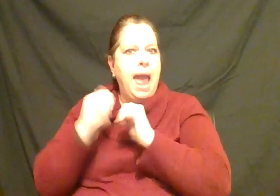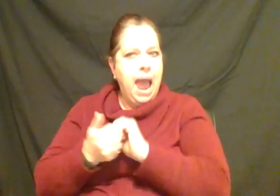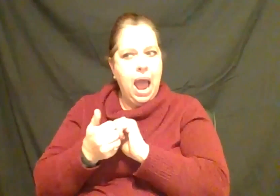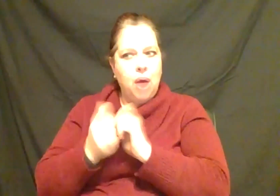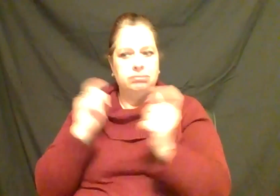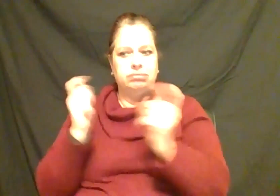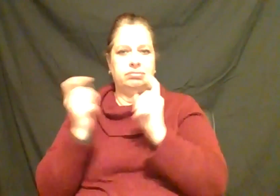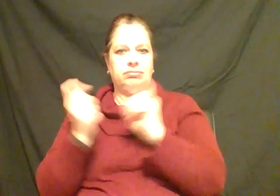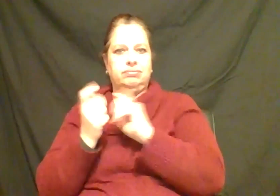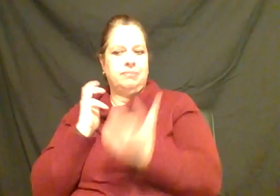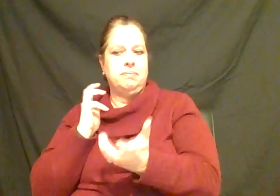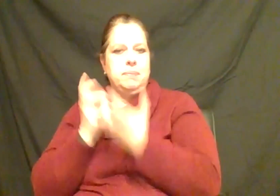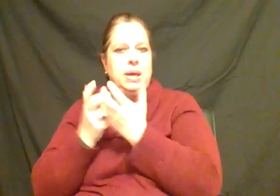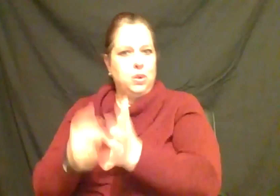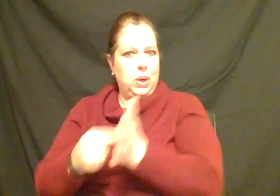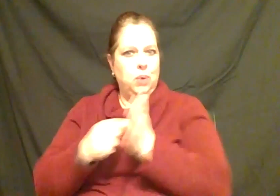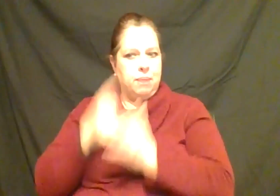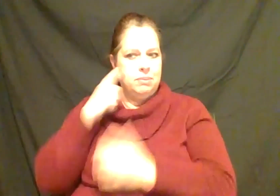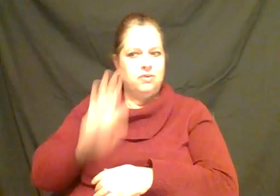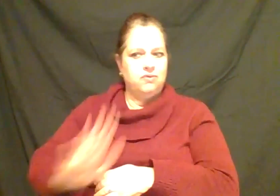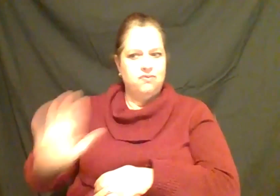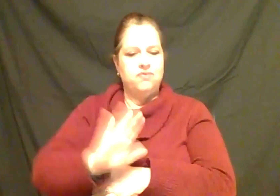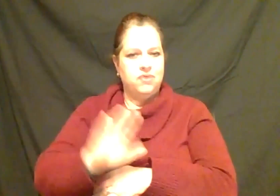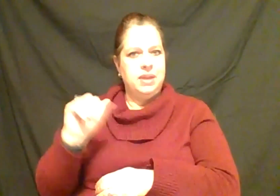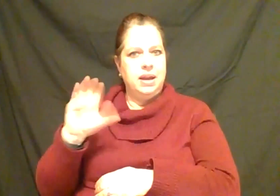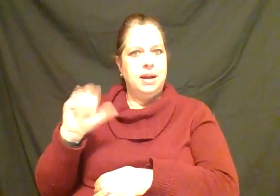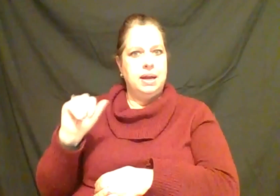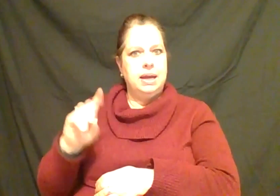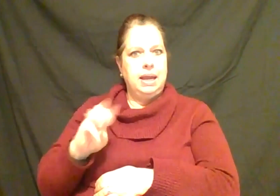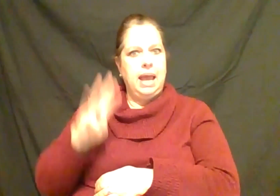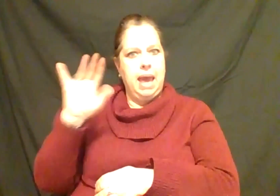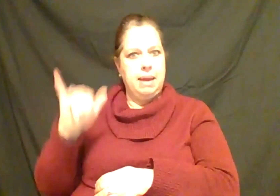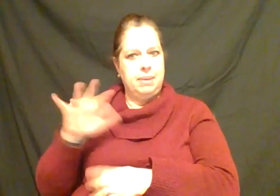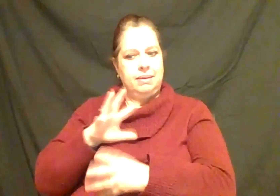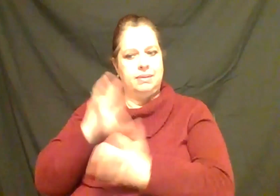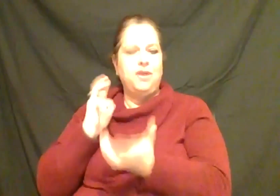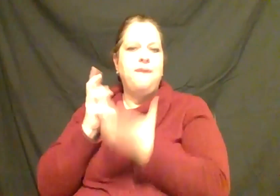to meet the requirements of the academy within the scheduling model there are several examples